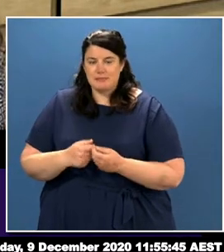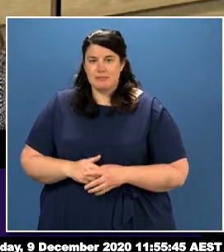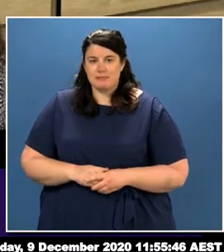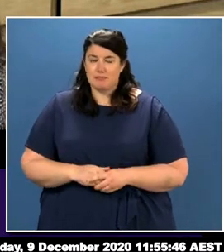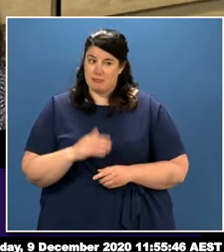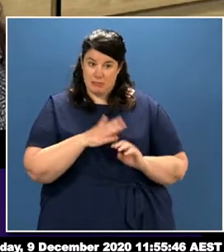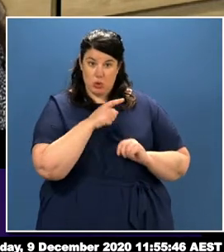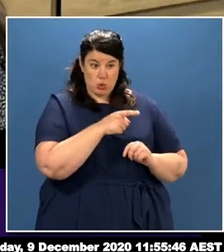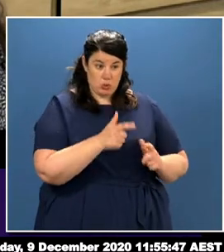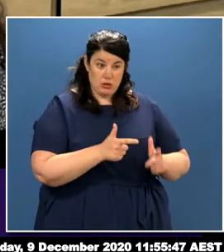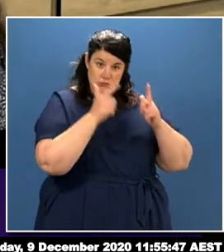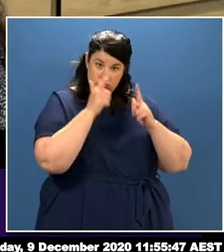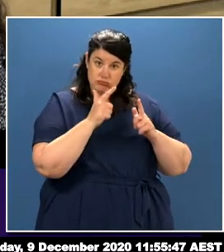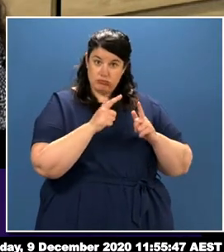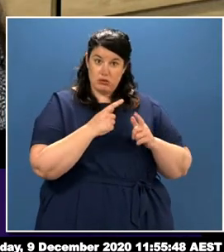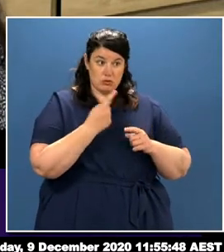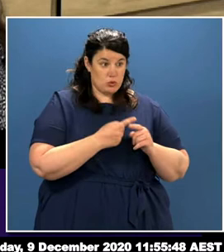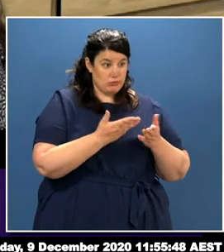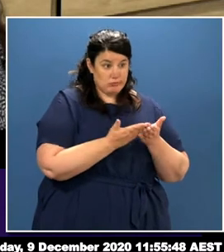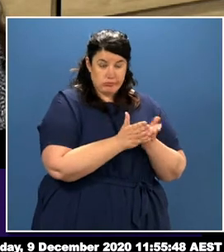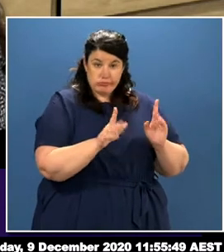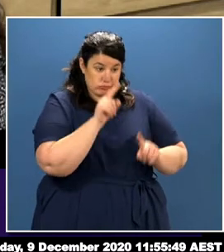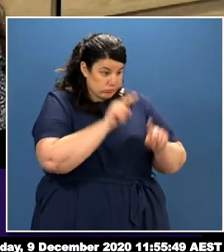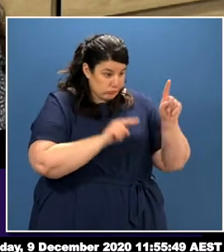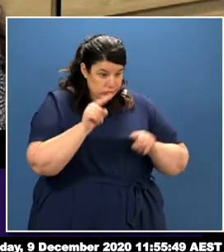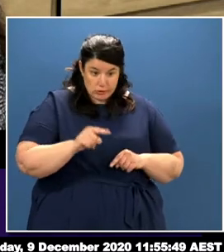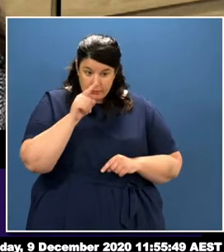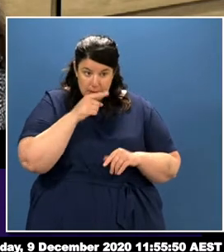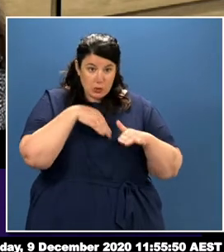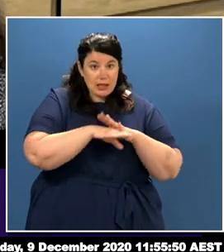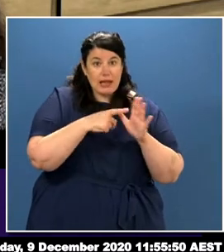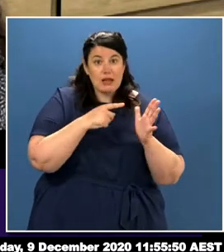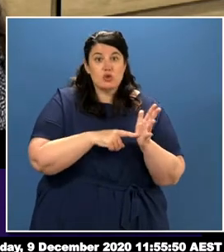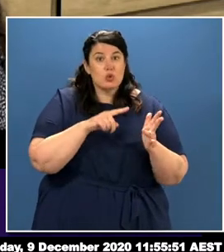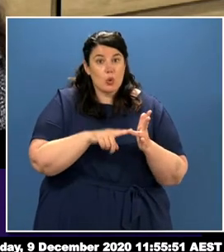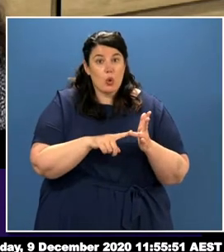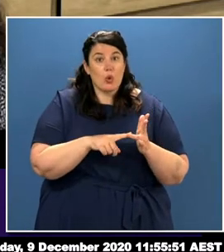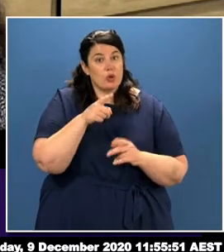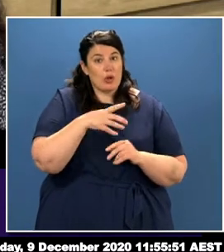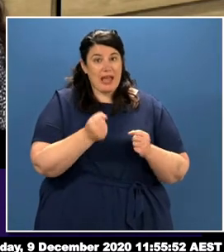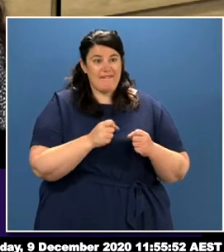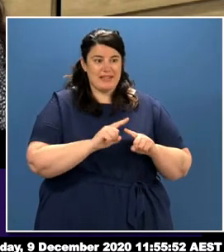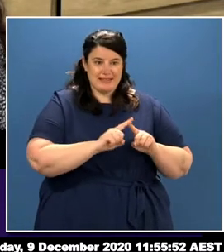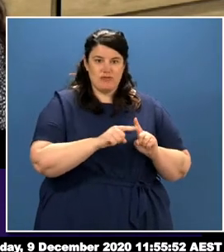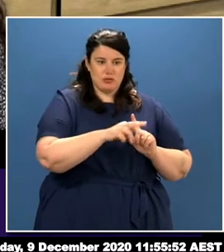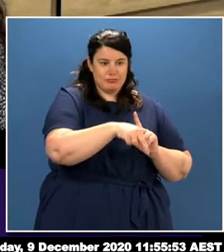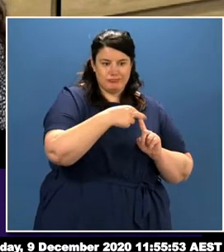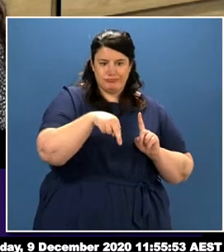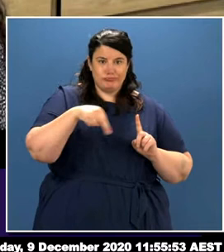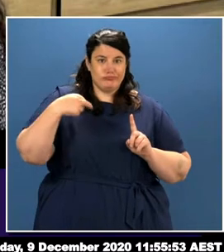Your leadership applies to a broad spectrum of people within the ATO and you've a number of people who report to you.